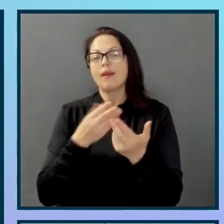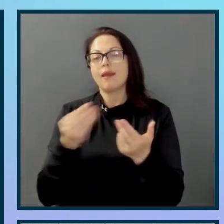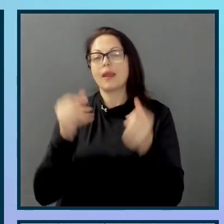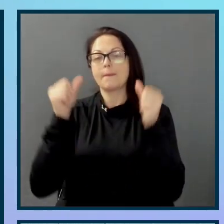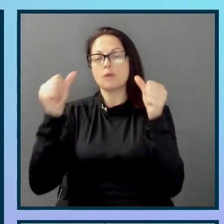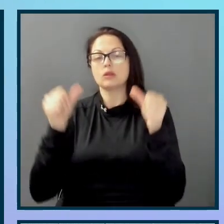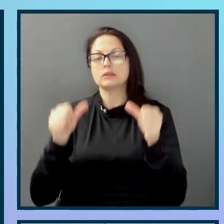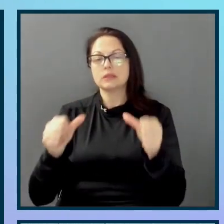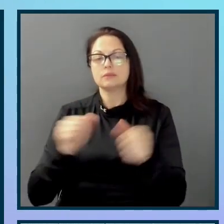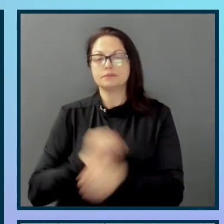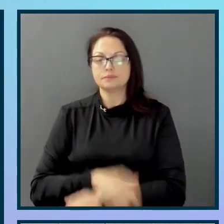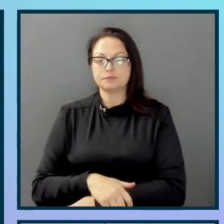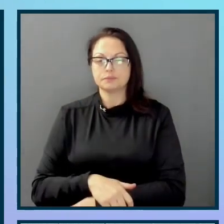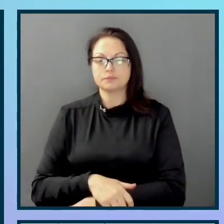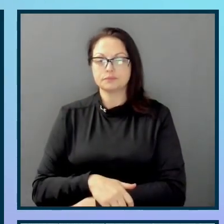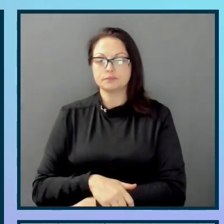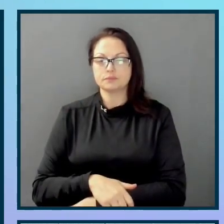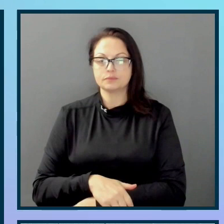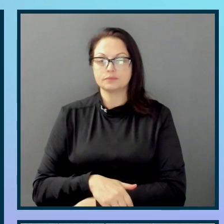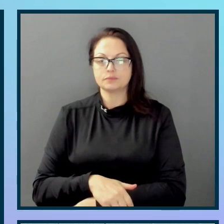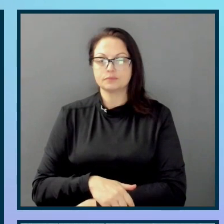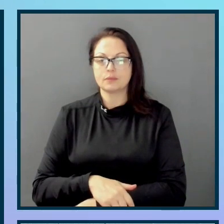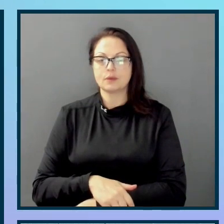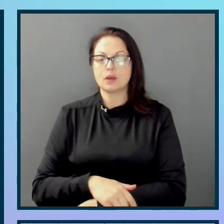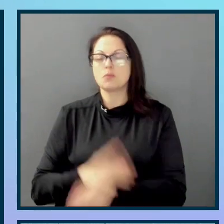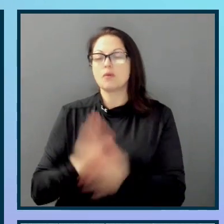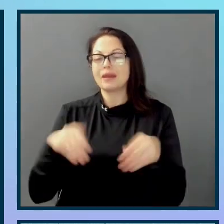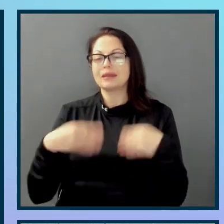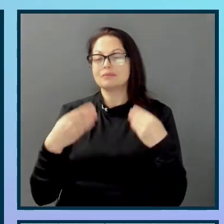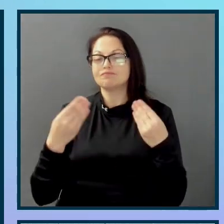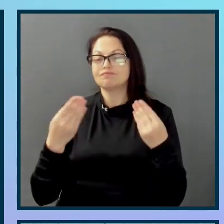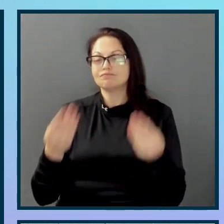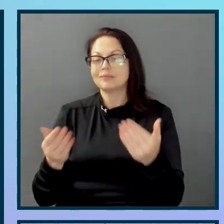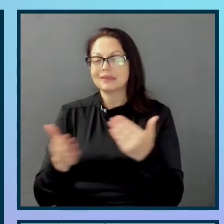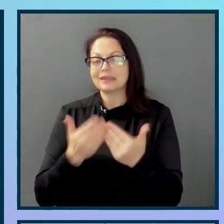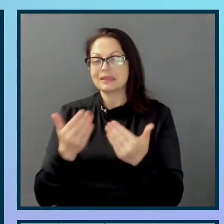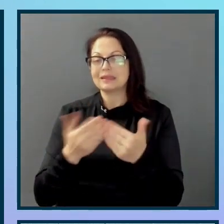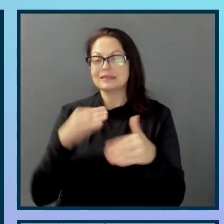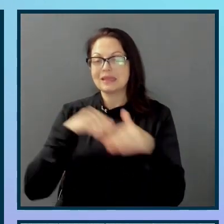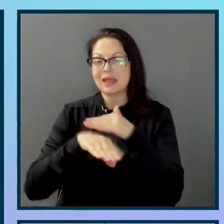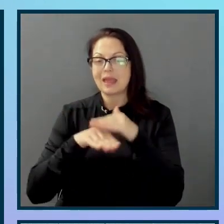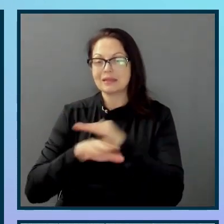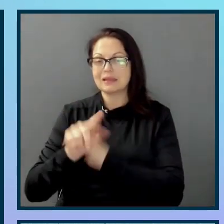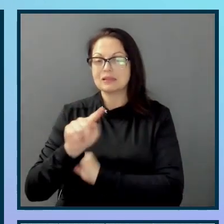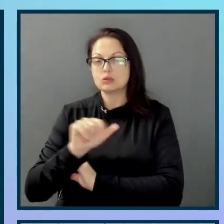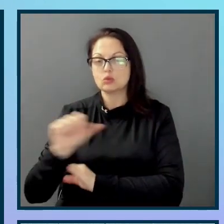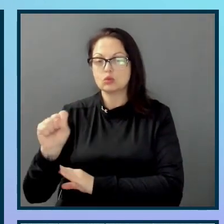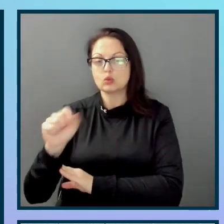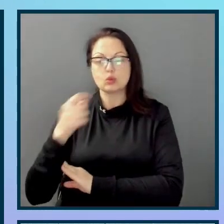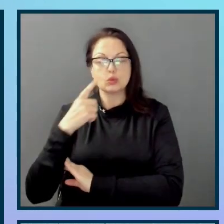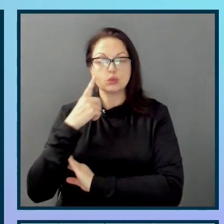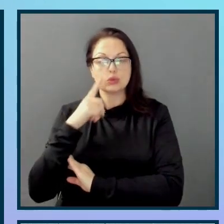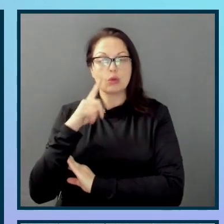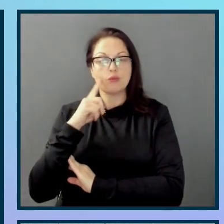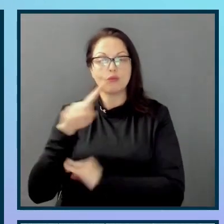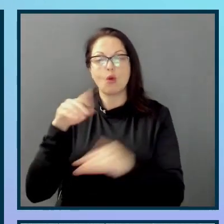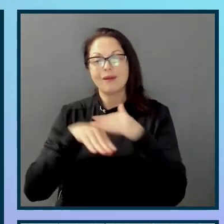Providing easy access to the tools that will assist in creating accessible content is essential. You know, this kind of goes along with,